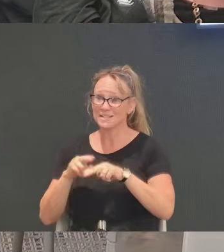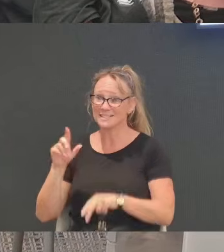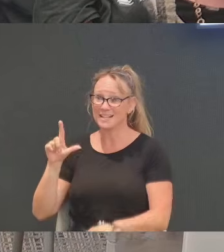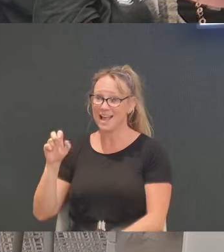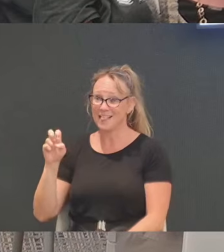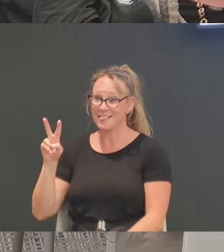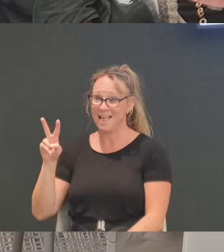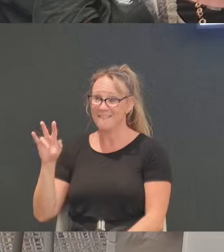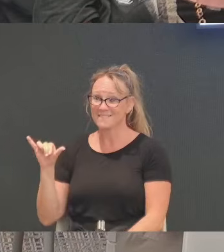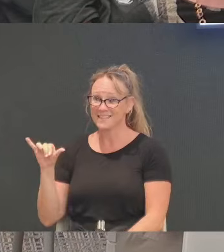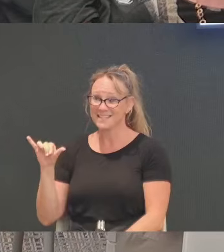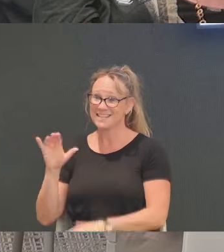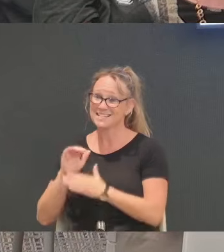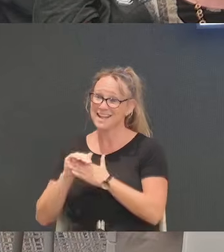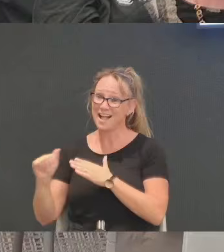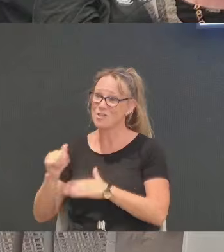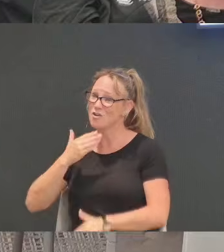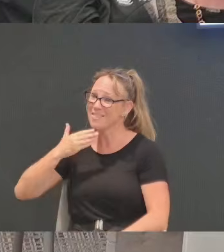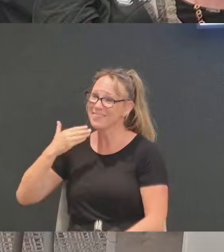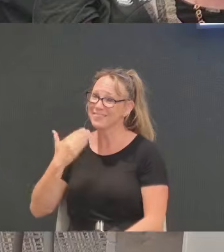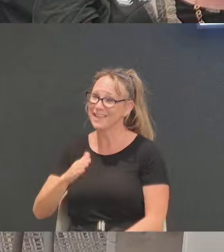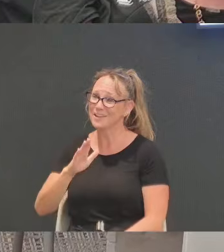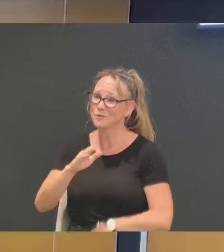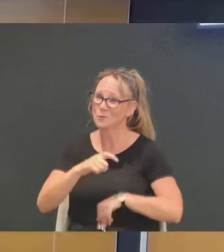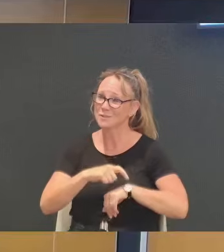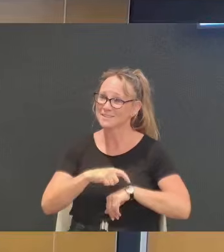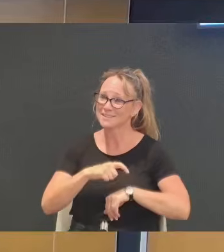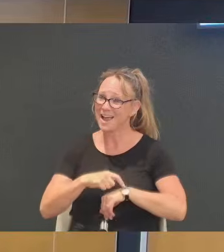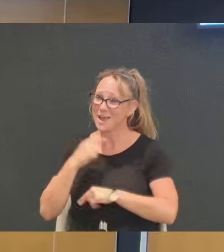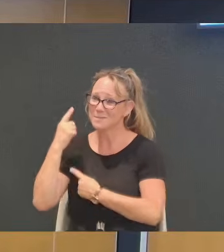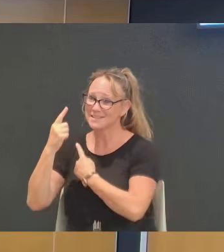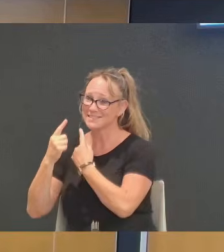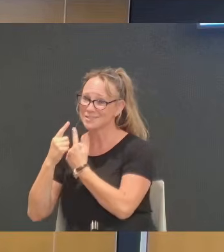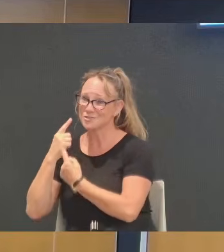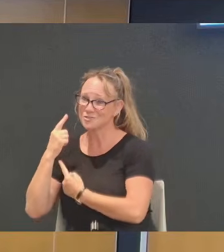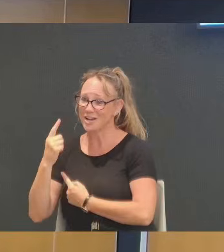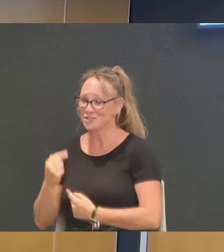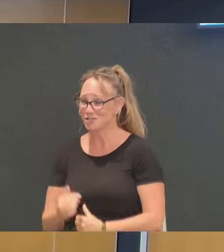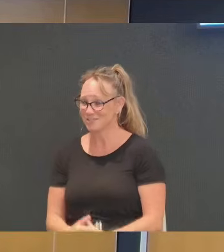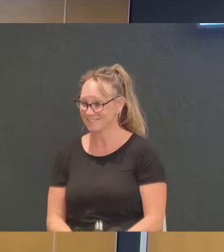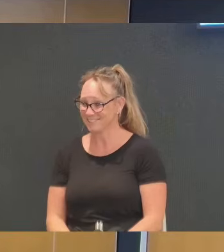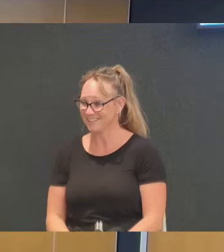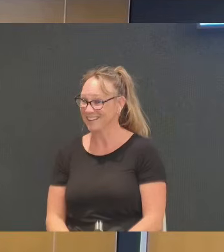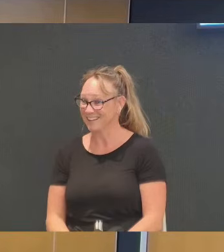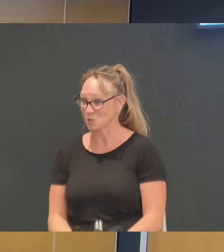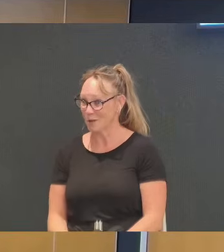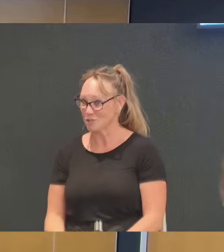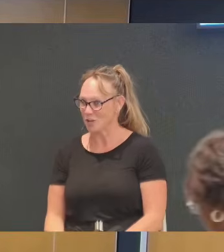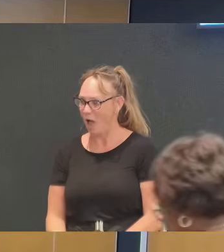thank you for your time and consideration this evening. Thank you for coming.